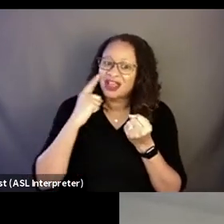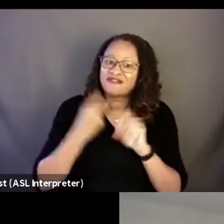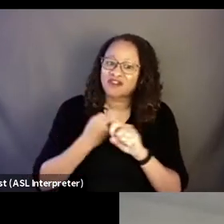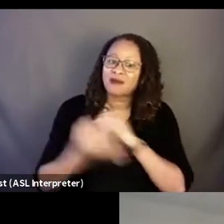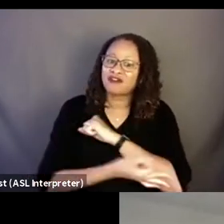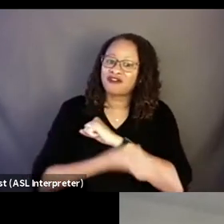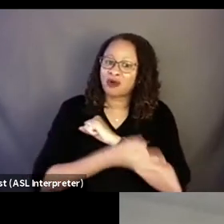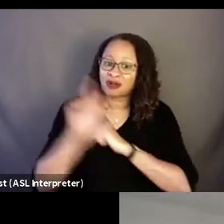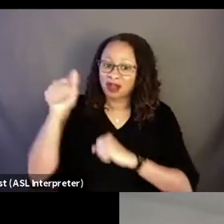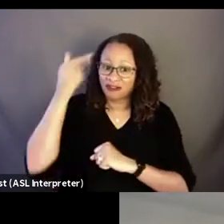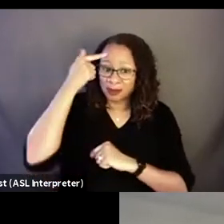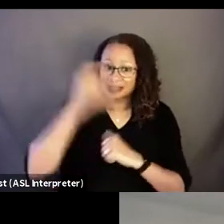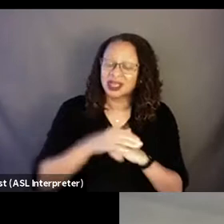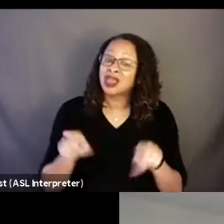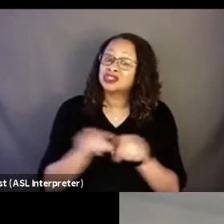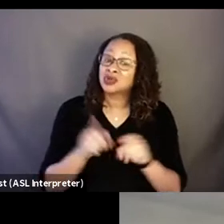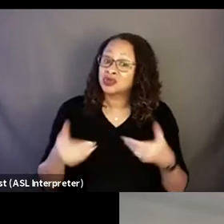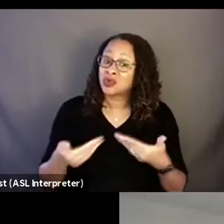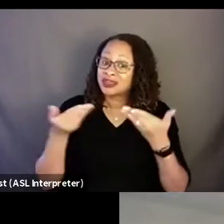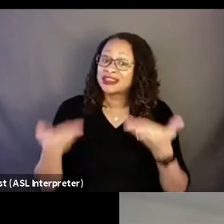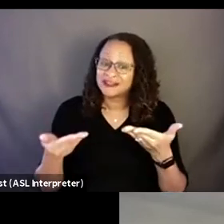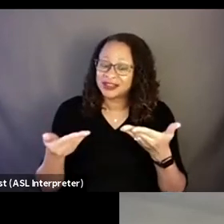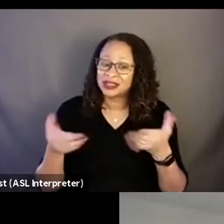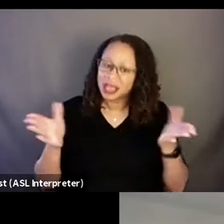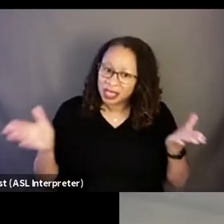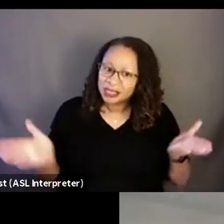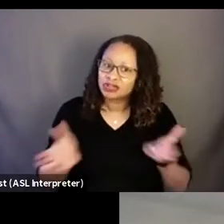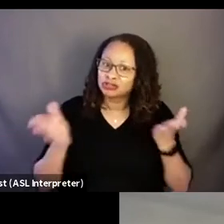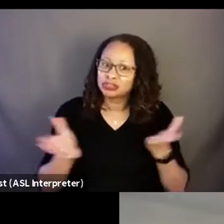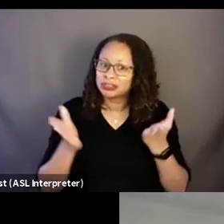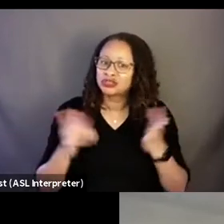It's also given impetus for, even in the last two weeks,